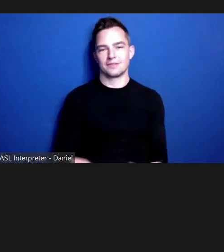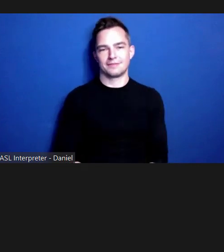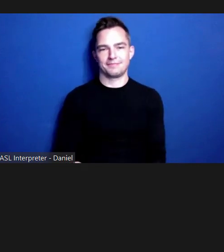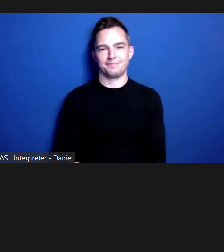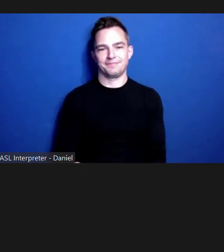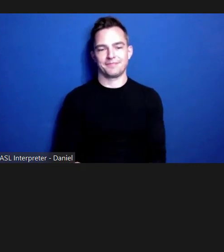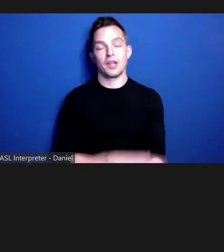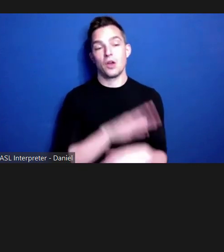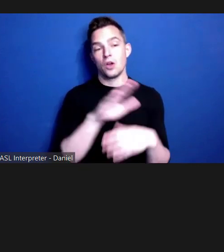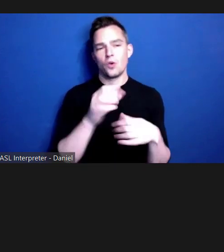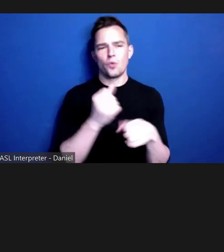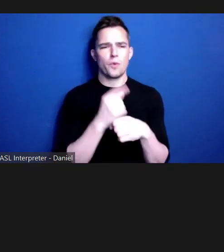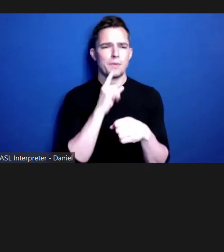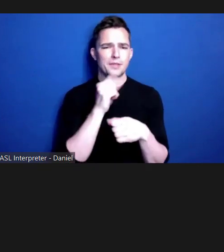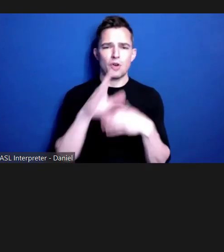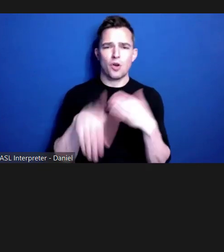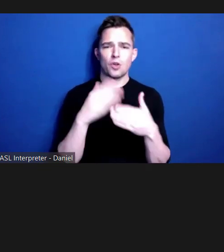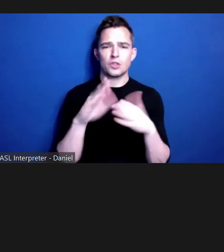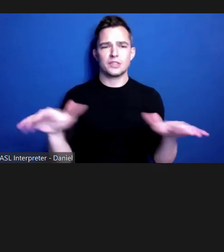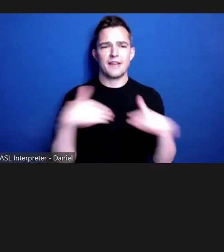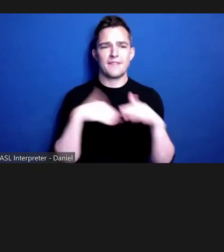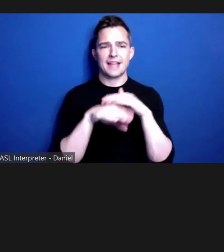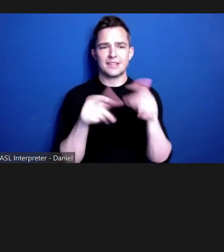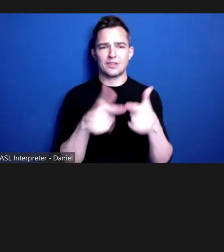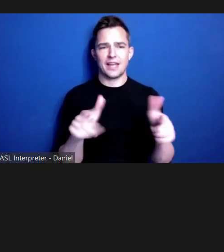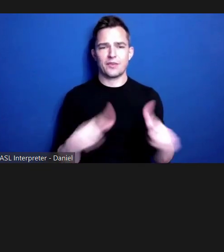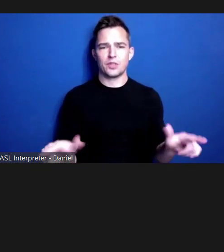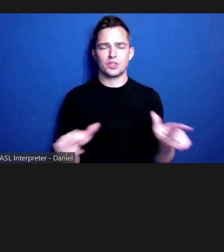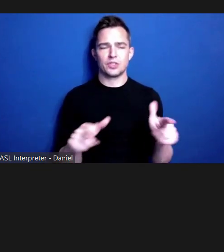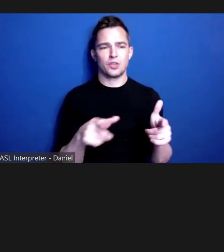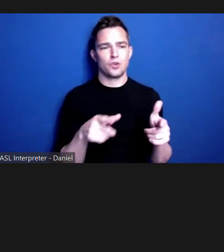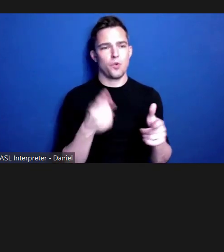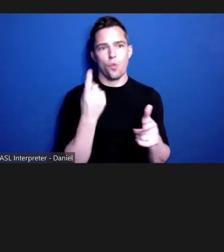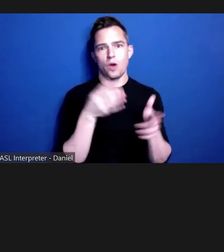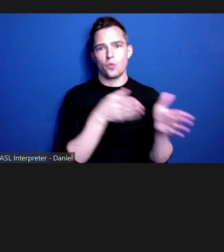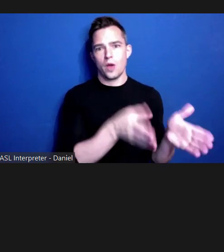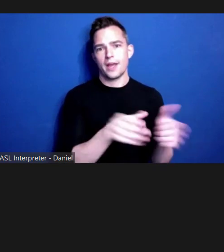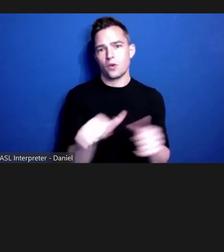another regardless of whether they have a hearing loss, and the way to